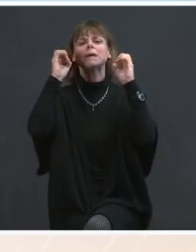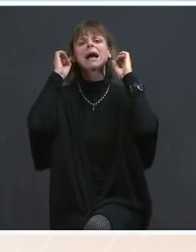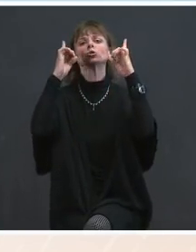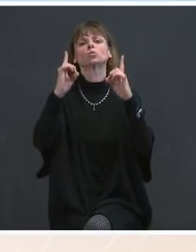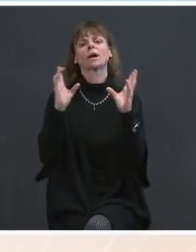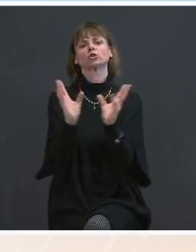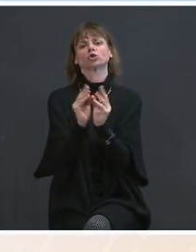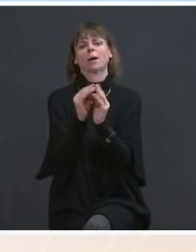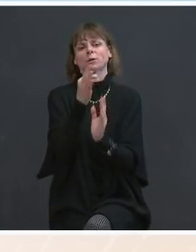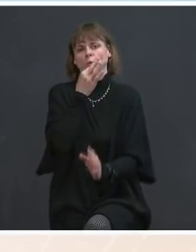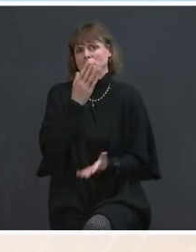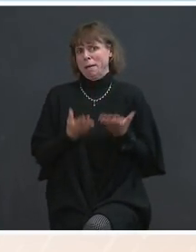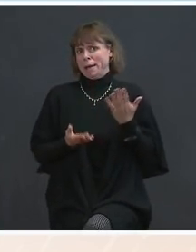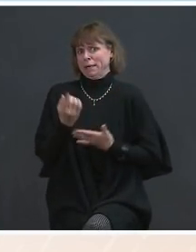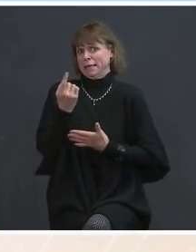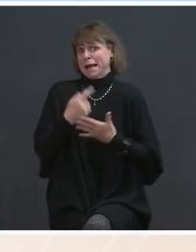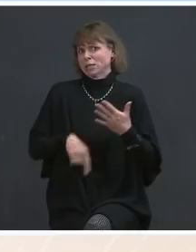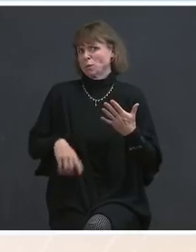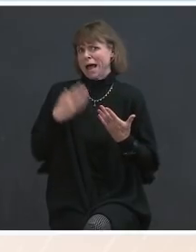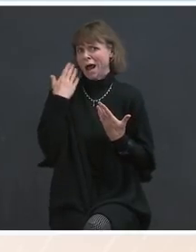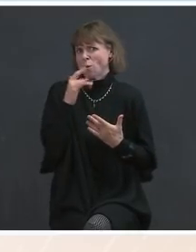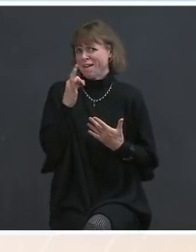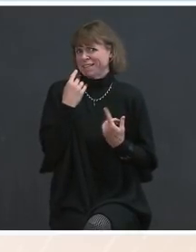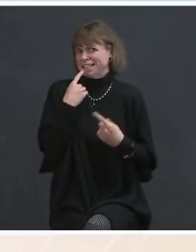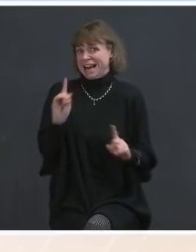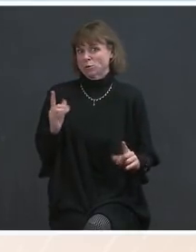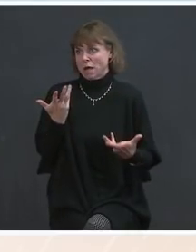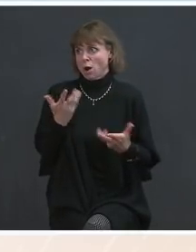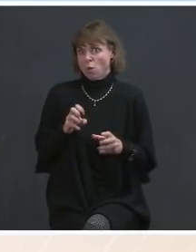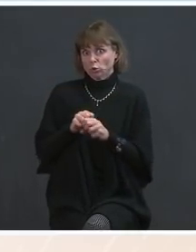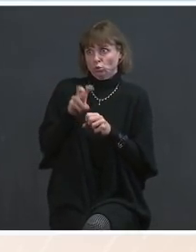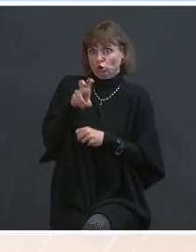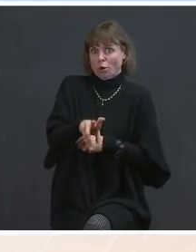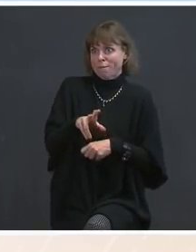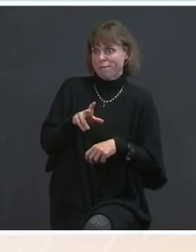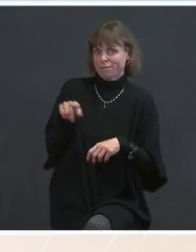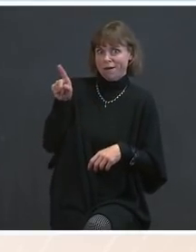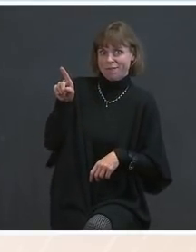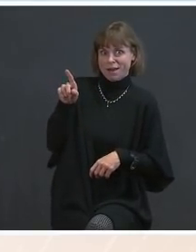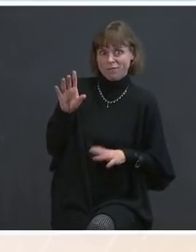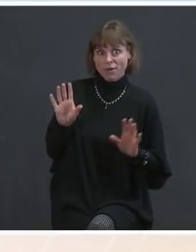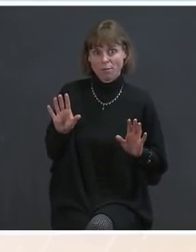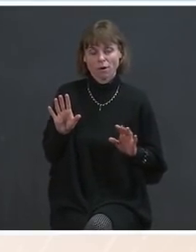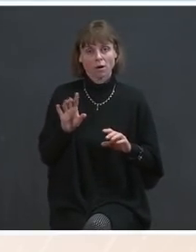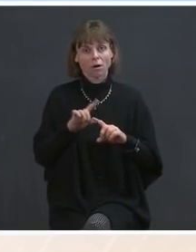I'm not sure if they've announced it yet, so hopefully I'm not getting ahead of them. And part of that is working with schools and school districts